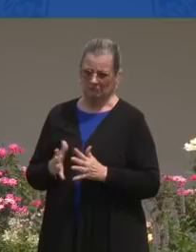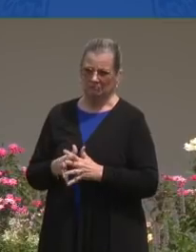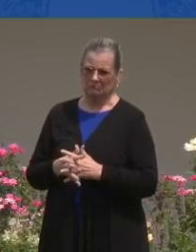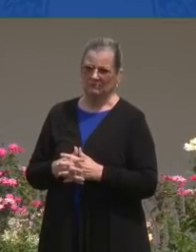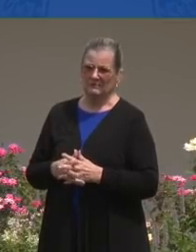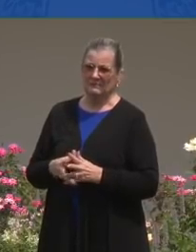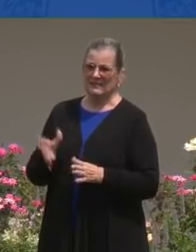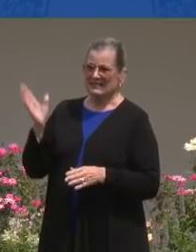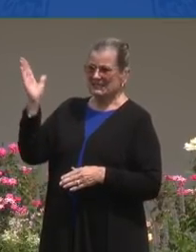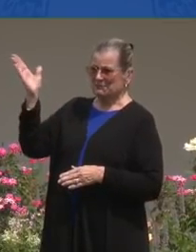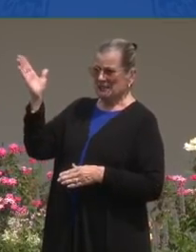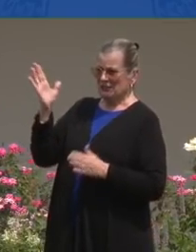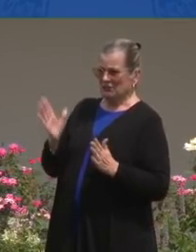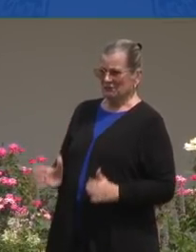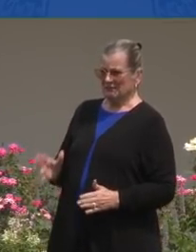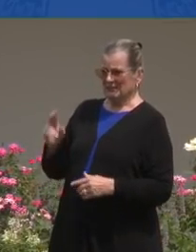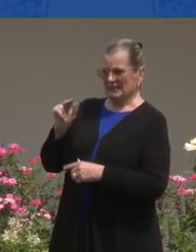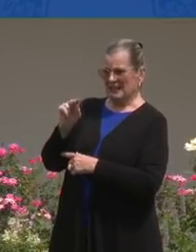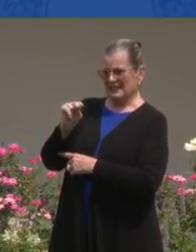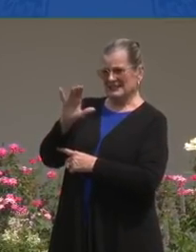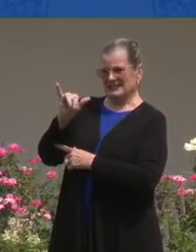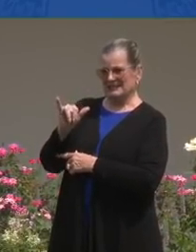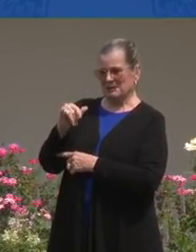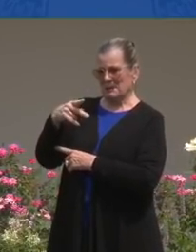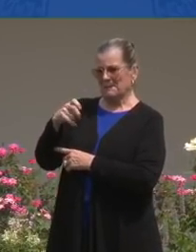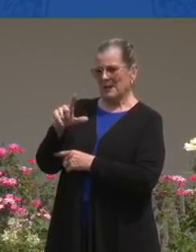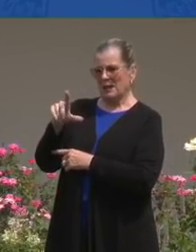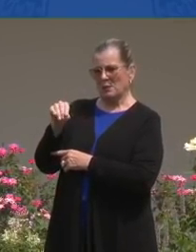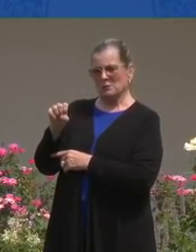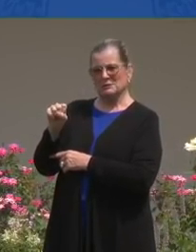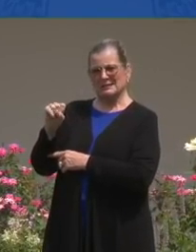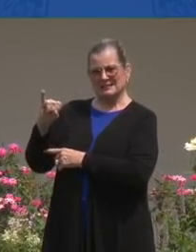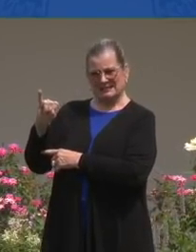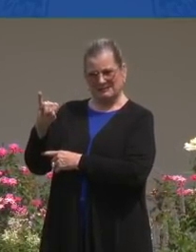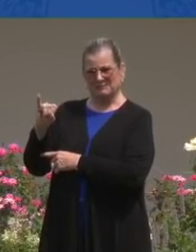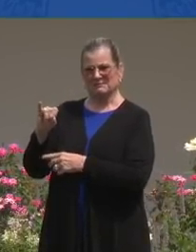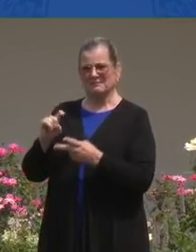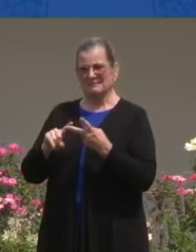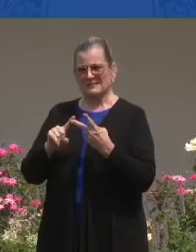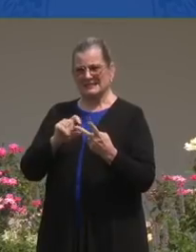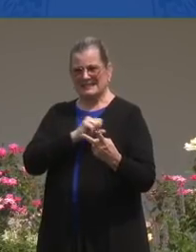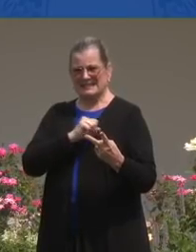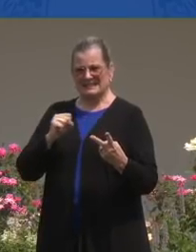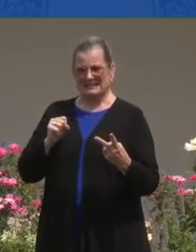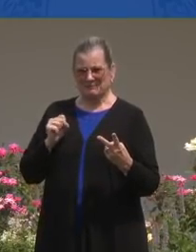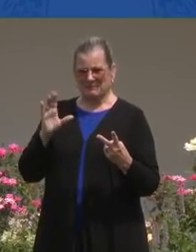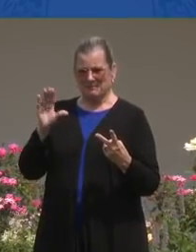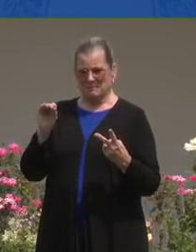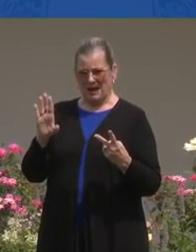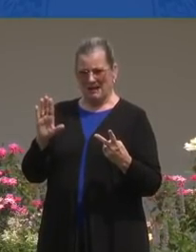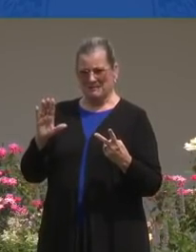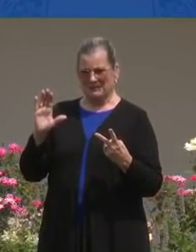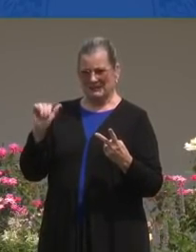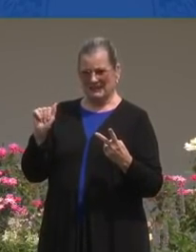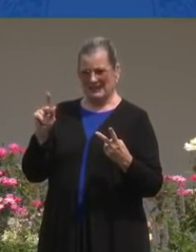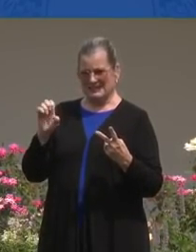Chairman Pat Leahy, Senator Bob Casey, thank you all for your leadership --